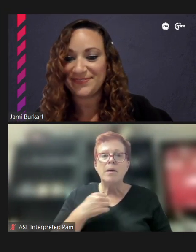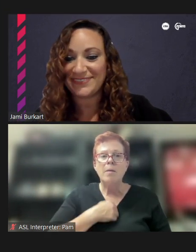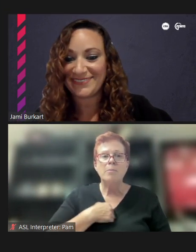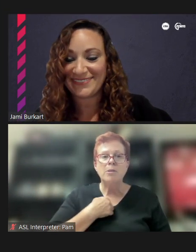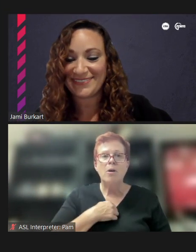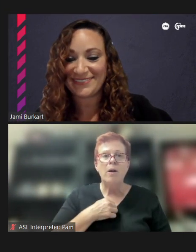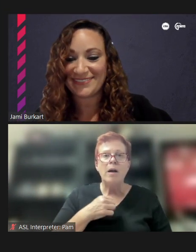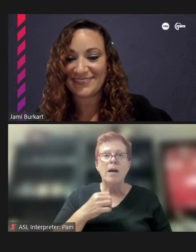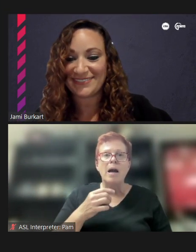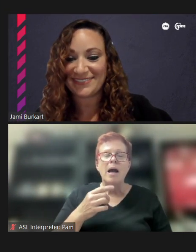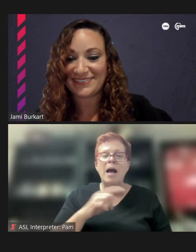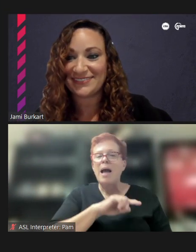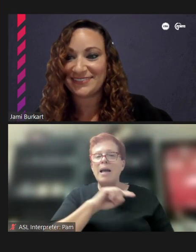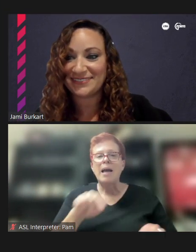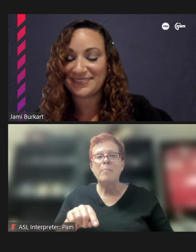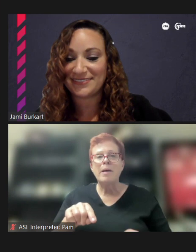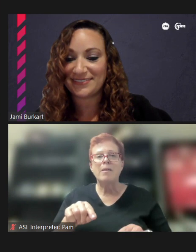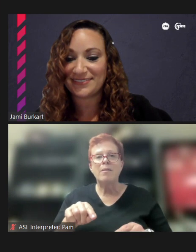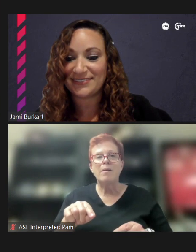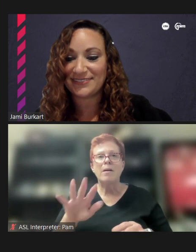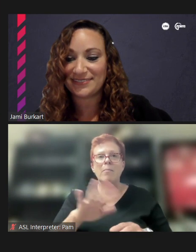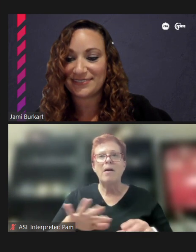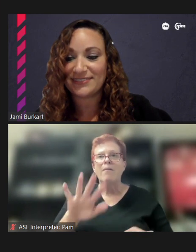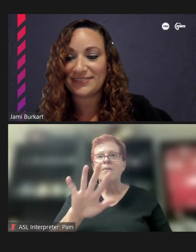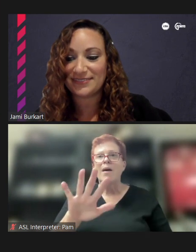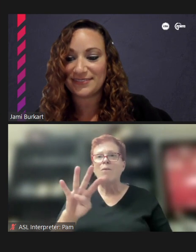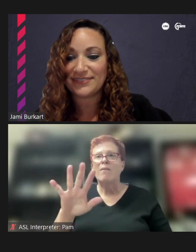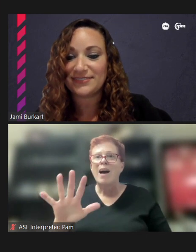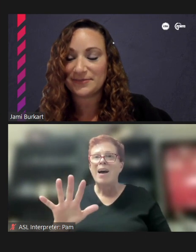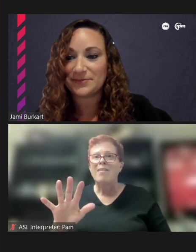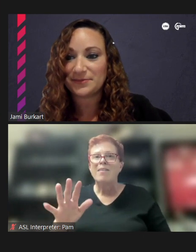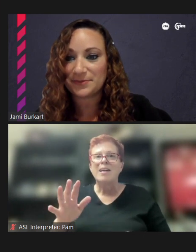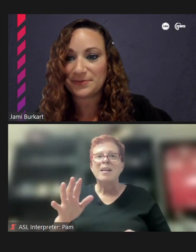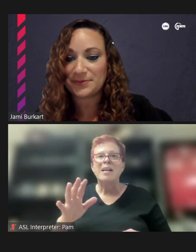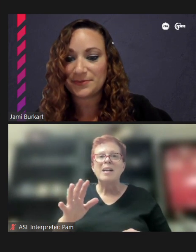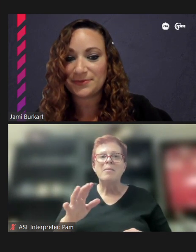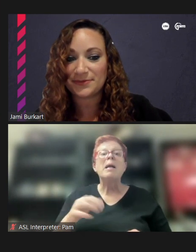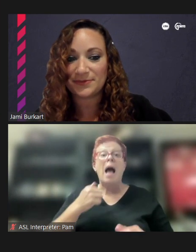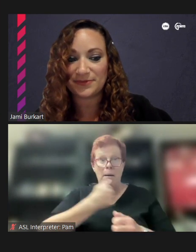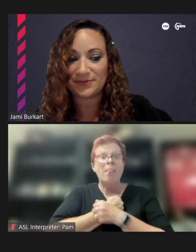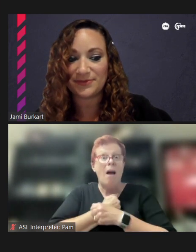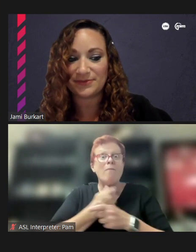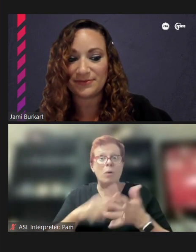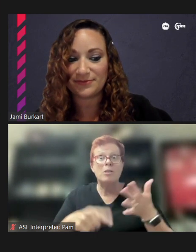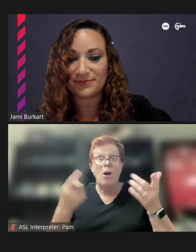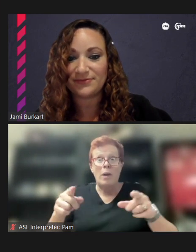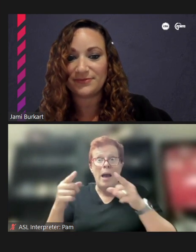came in around 5:45 or so, and I'm loving what's happening. From what I'm hearing, it's